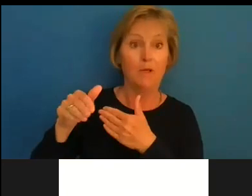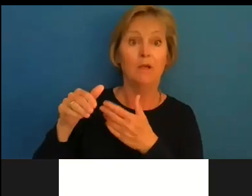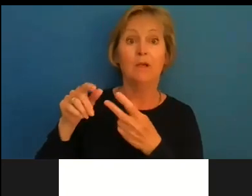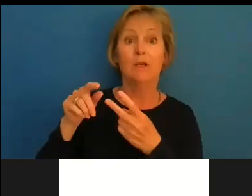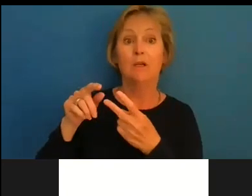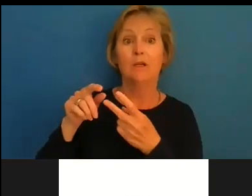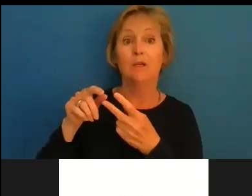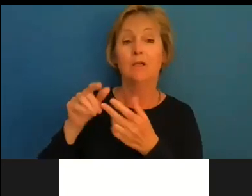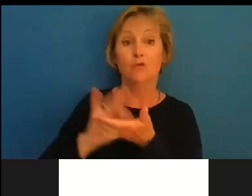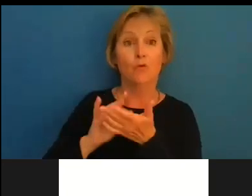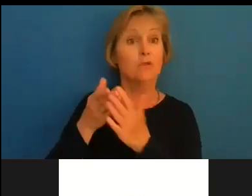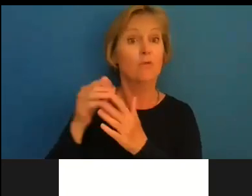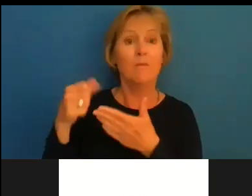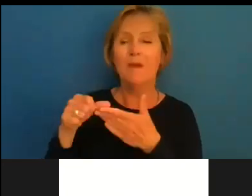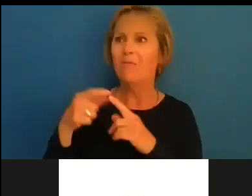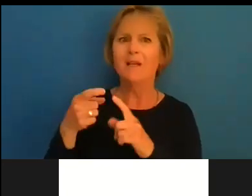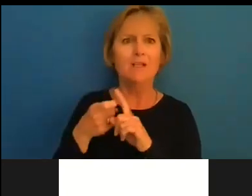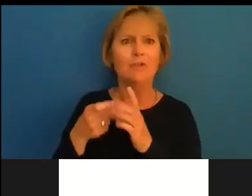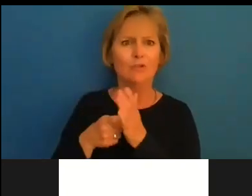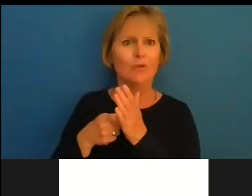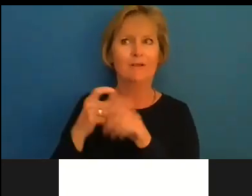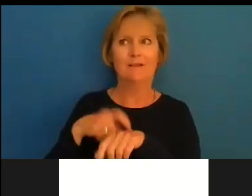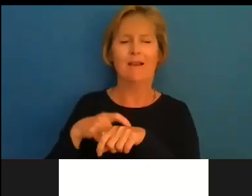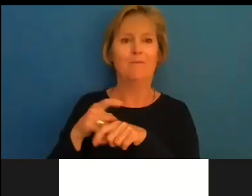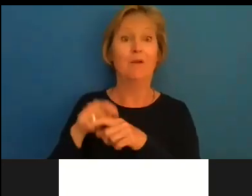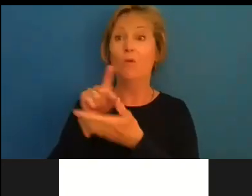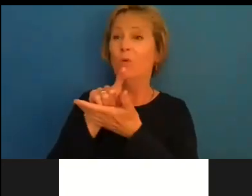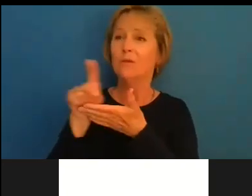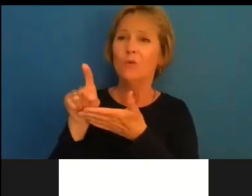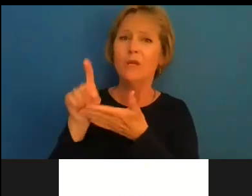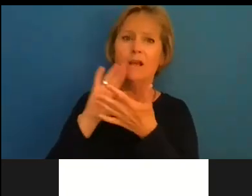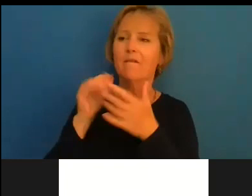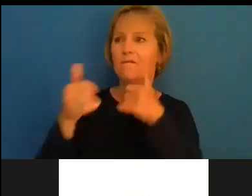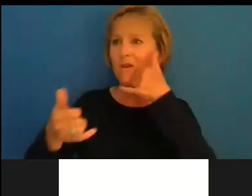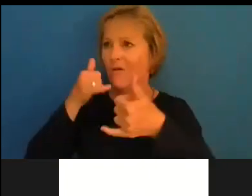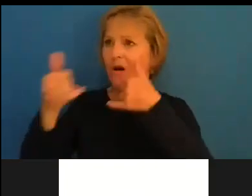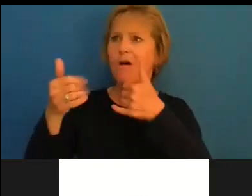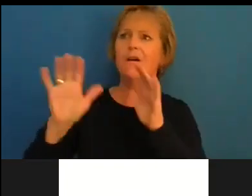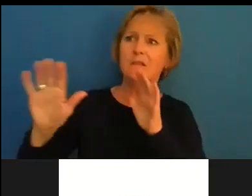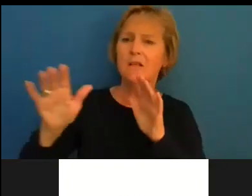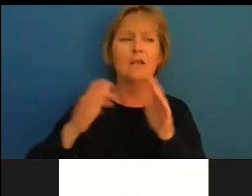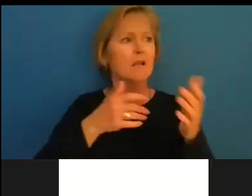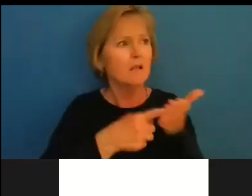the mail, but it was a while, a week of phone calls through the doctor and the pharmacy